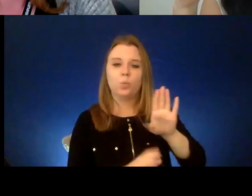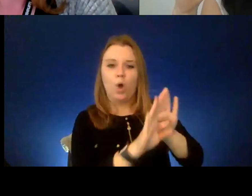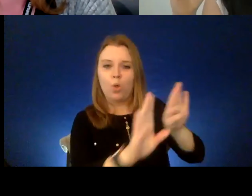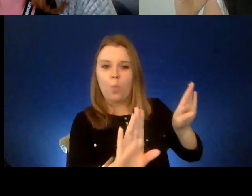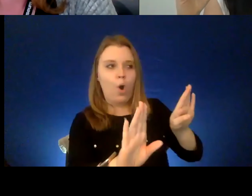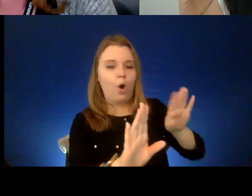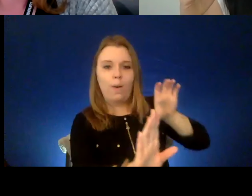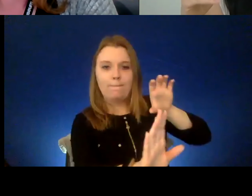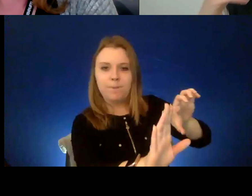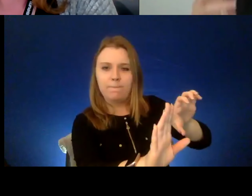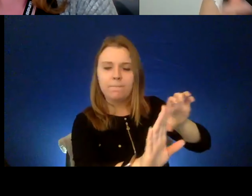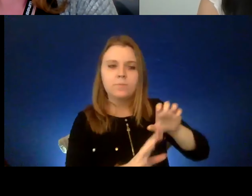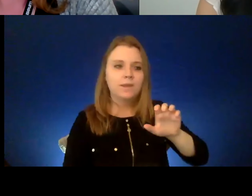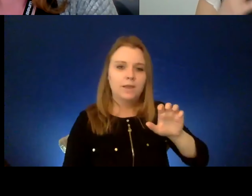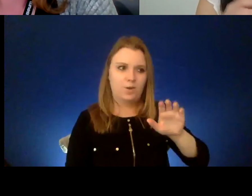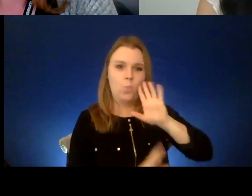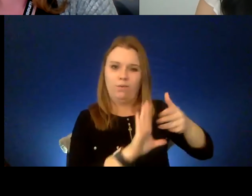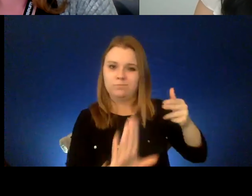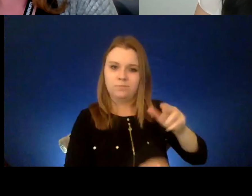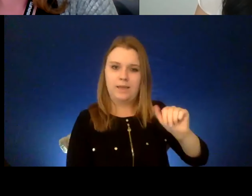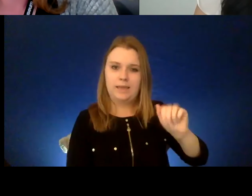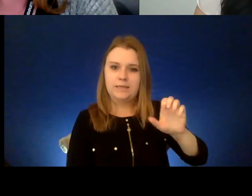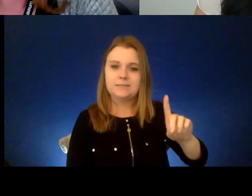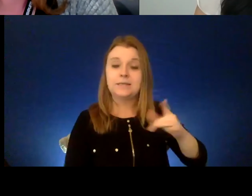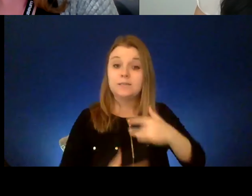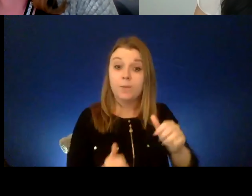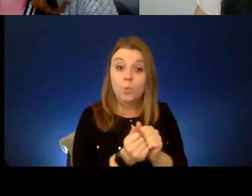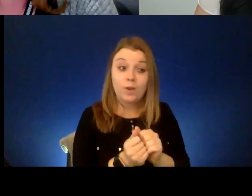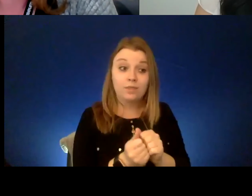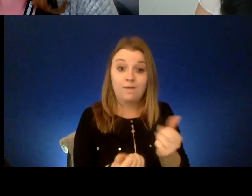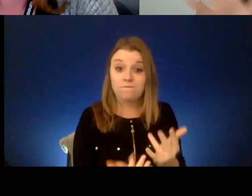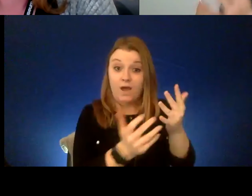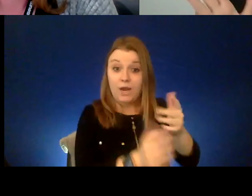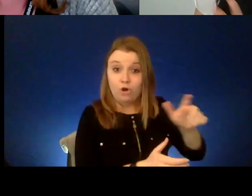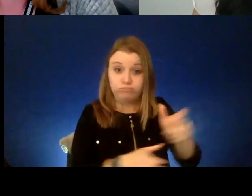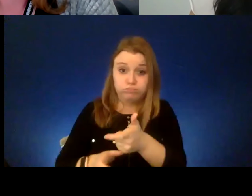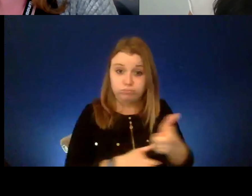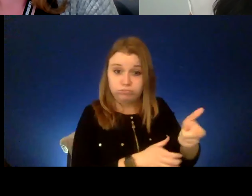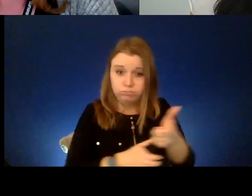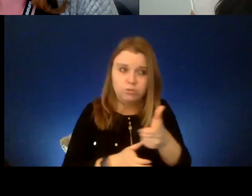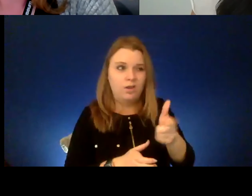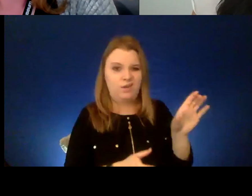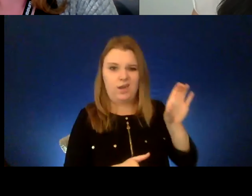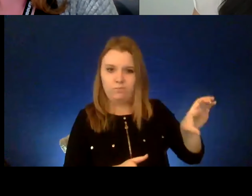It's usually by a fire extinguisher, but different places in different buildings.